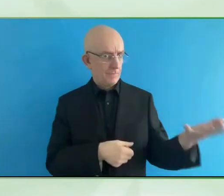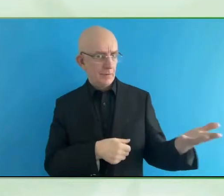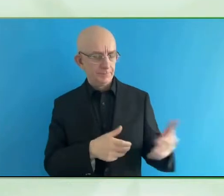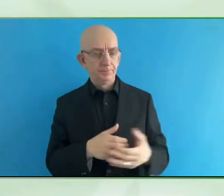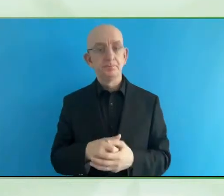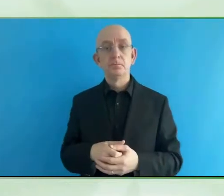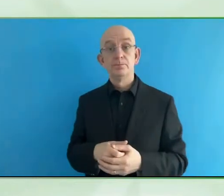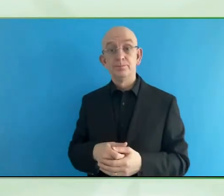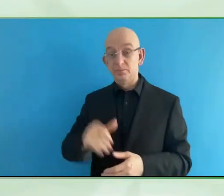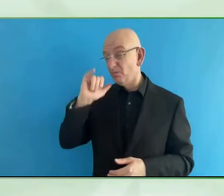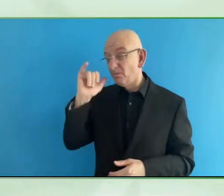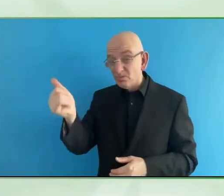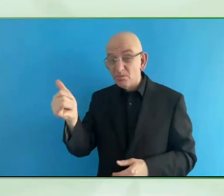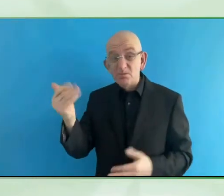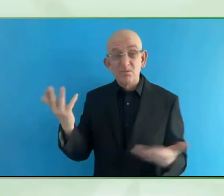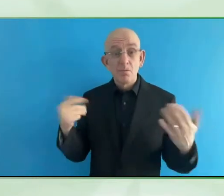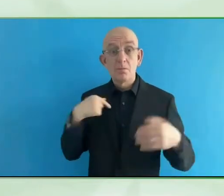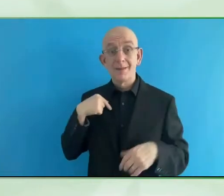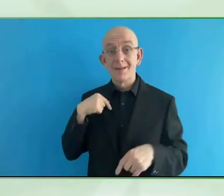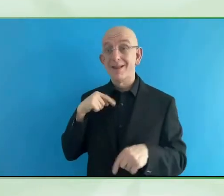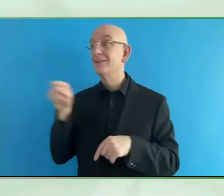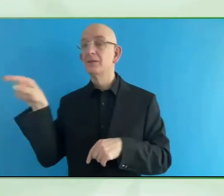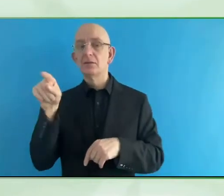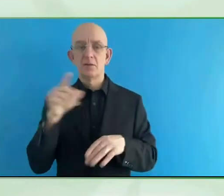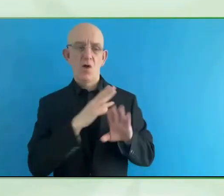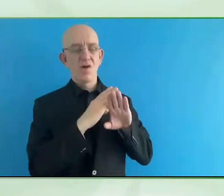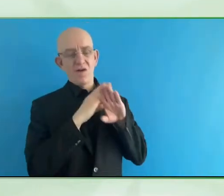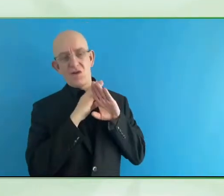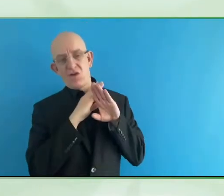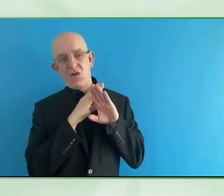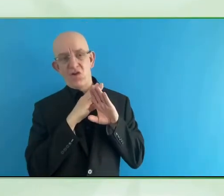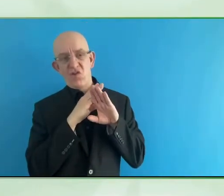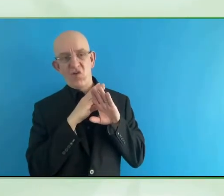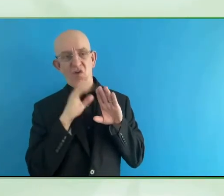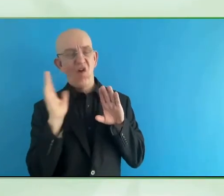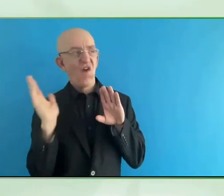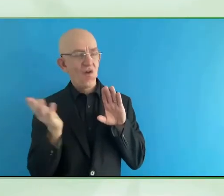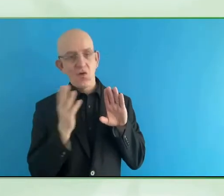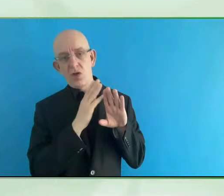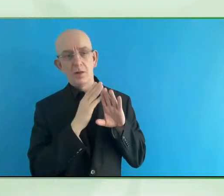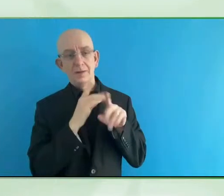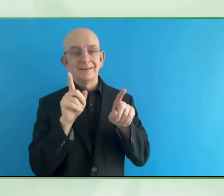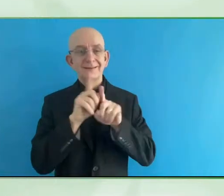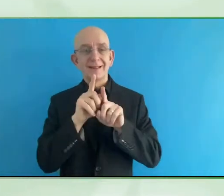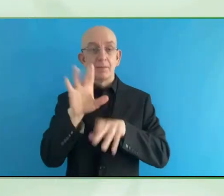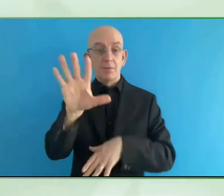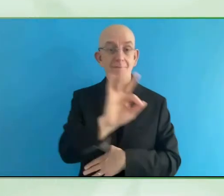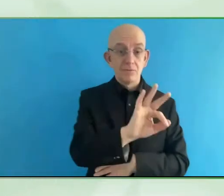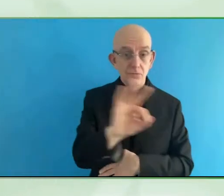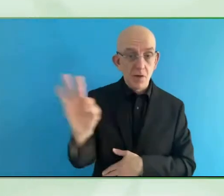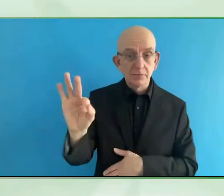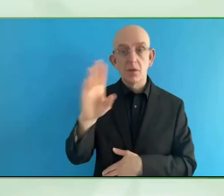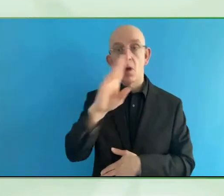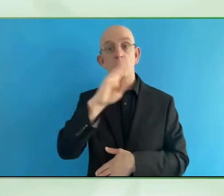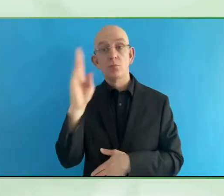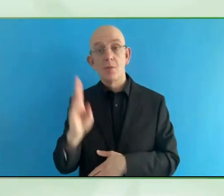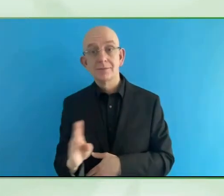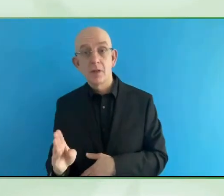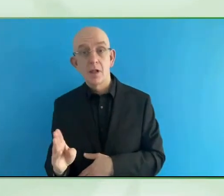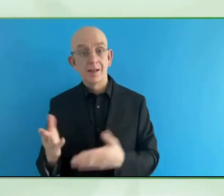but there are a few universities around the world that are opening the way and make the